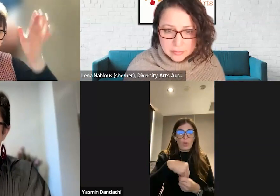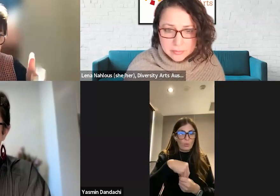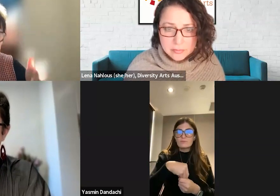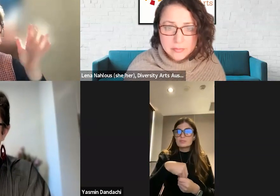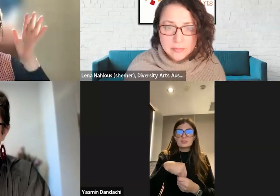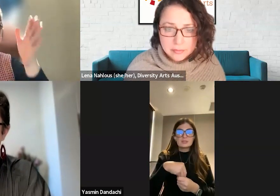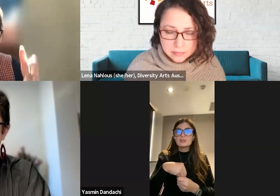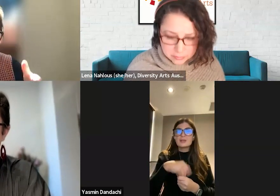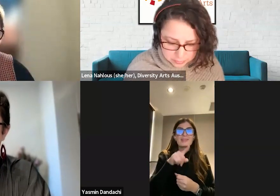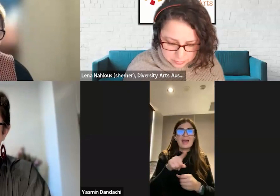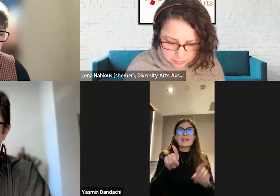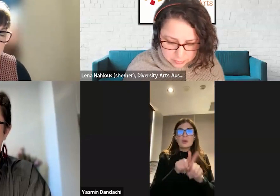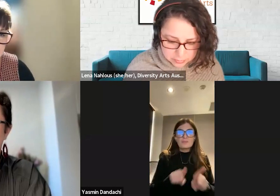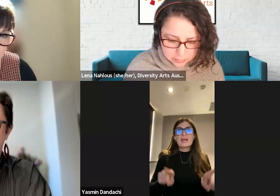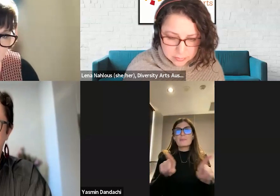sameness of people sitting on boards